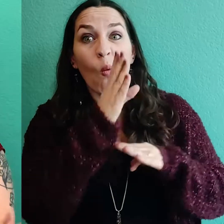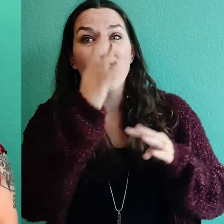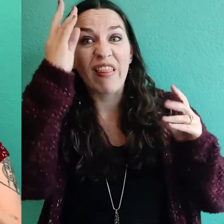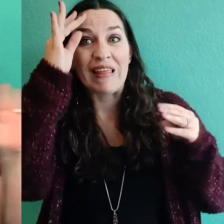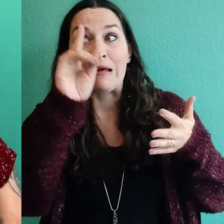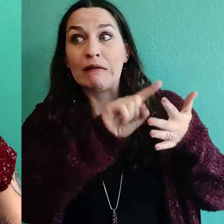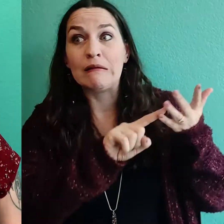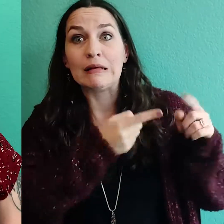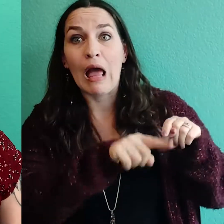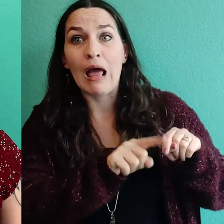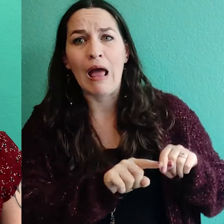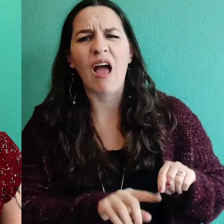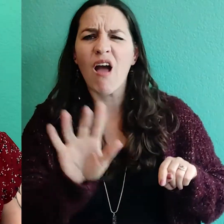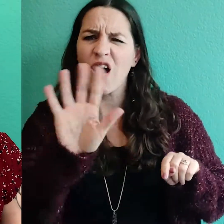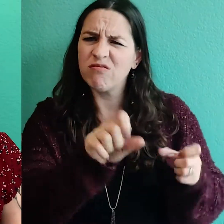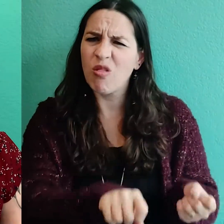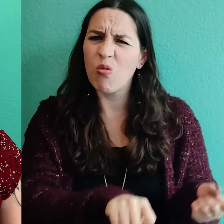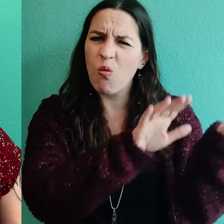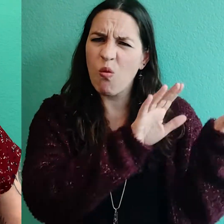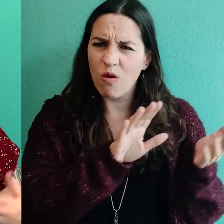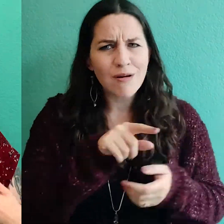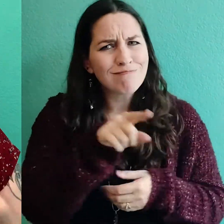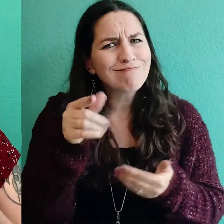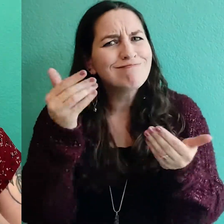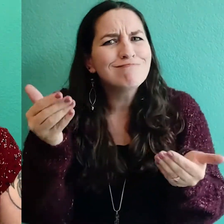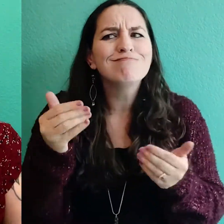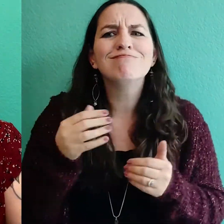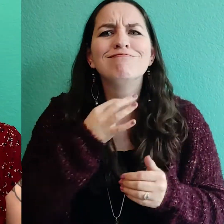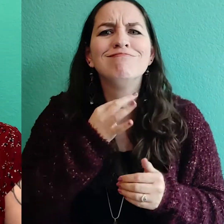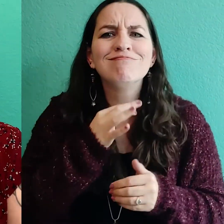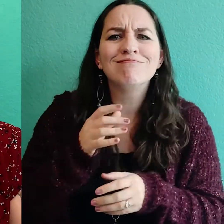all of those overthinking myths and help you tap into journaling and